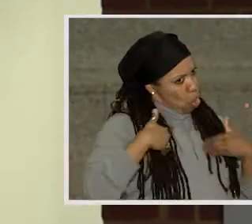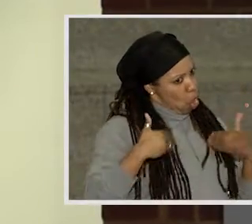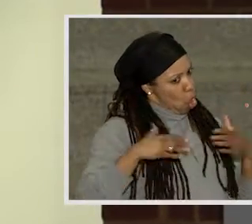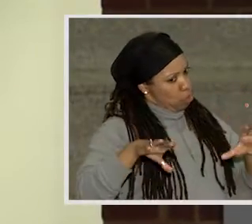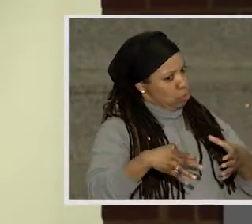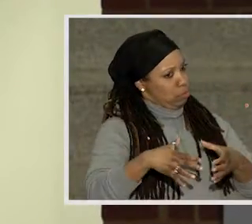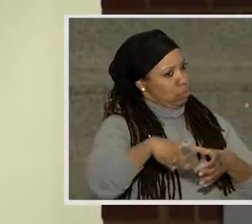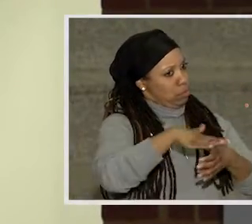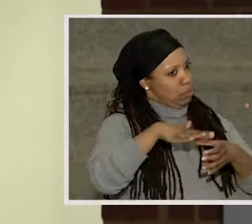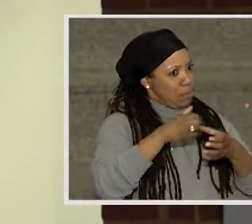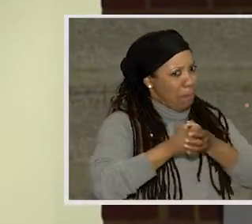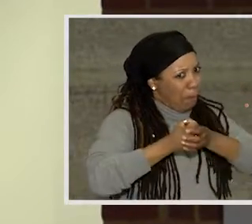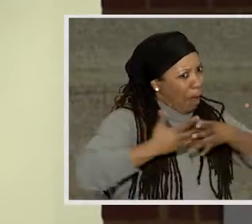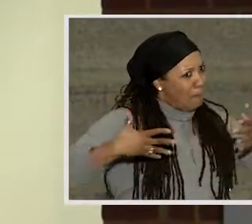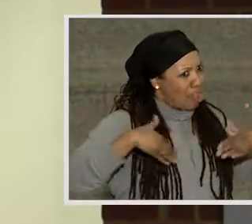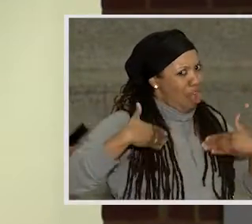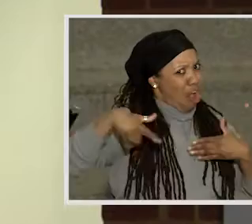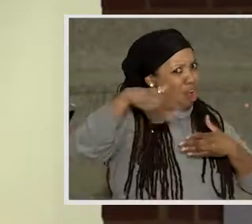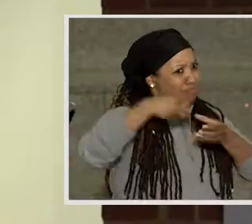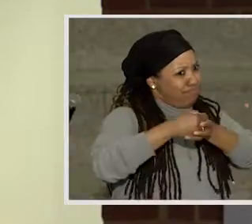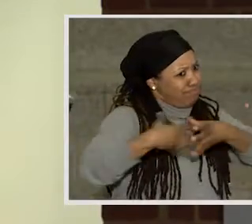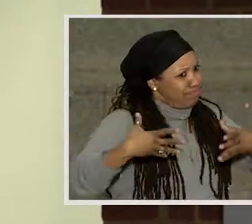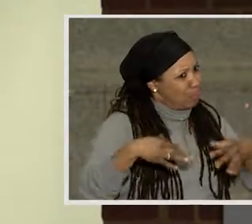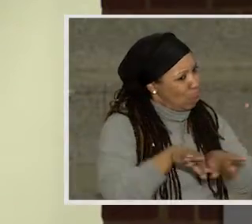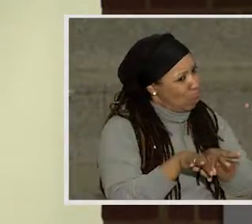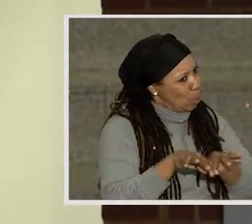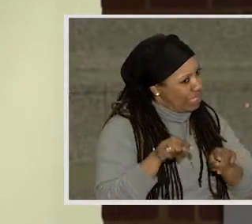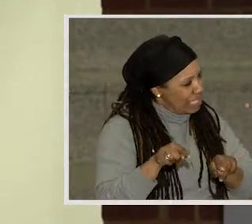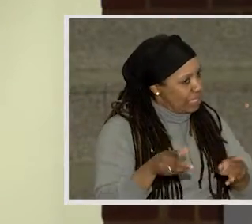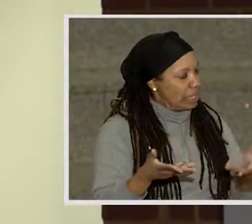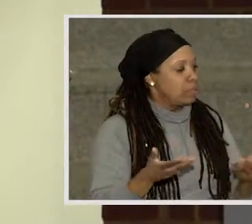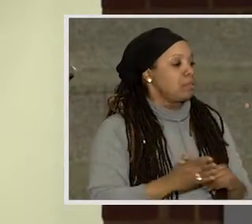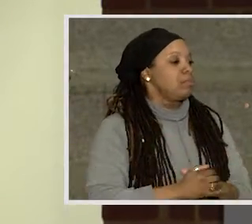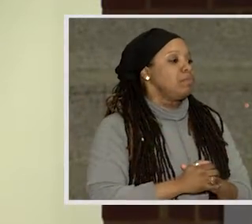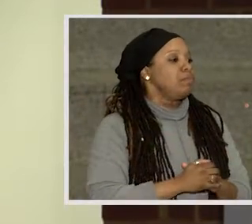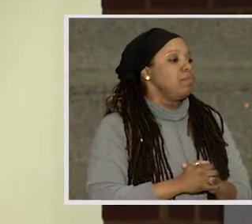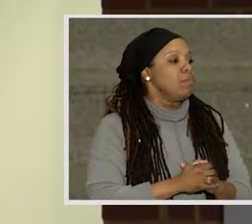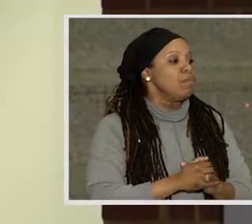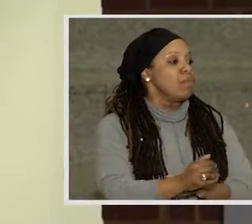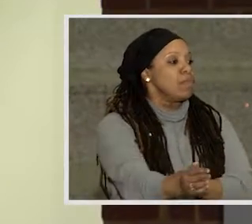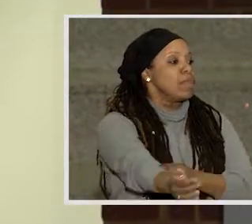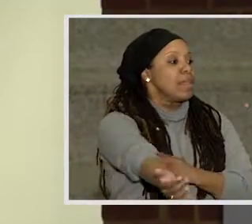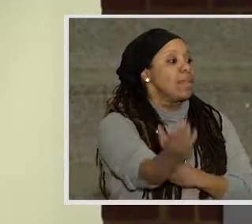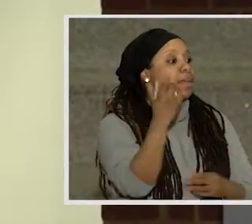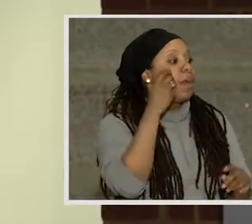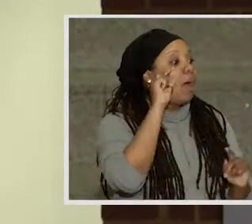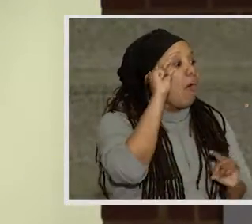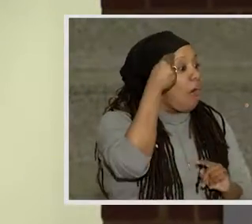BECAUSE WE WANT TO SORT OF AS WE ARE EMPLOYING THESE BEST PRACTICES TO LOWER THAT PRICE AND THEN LAST 15 ON HEALTH AND